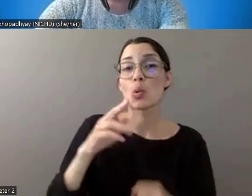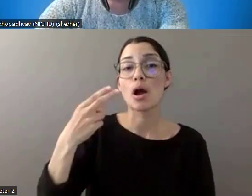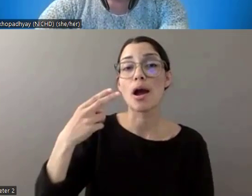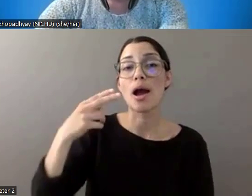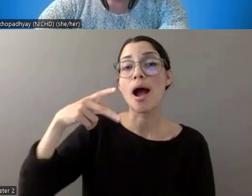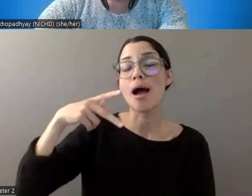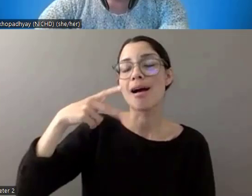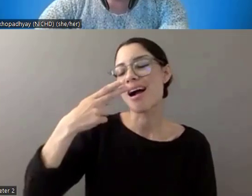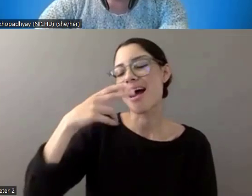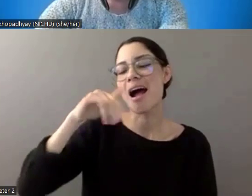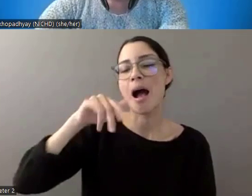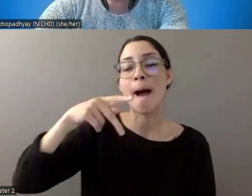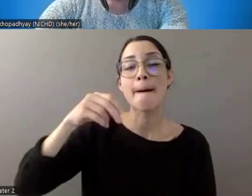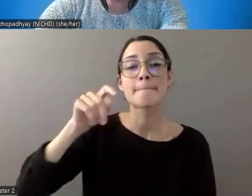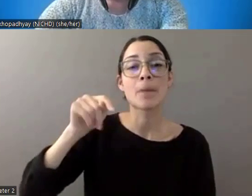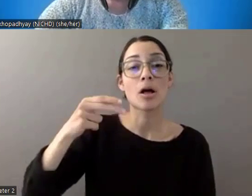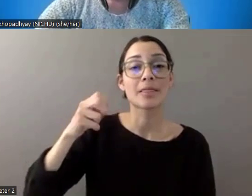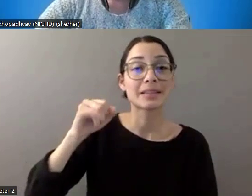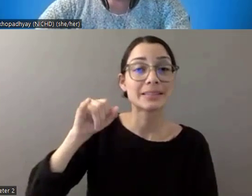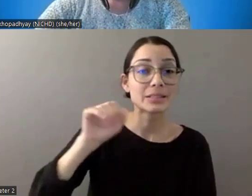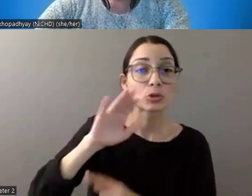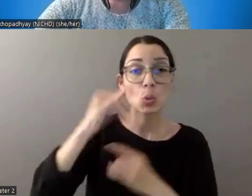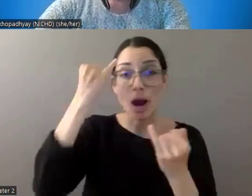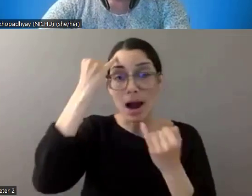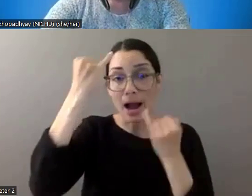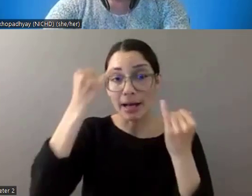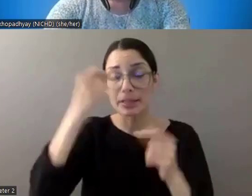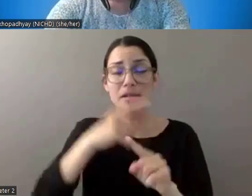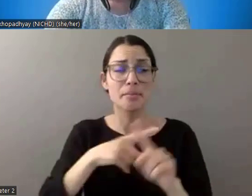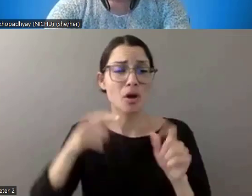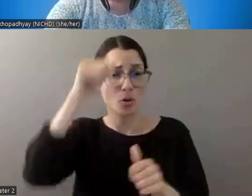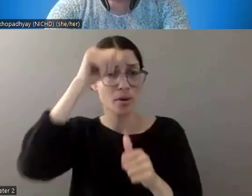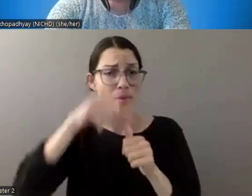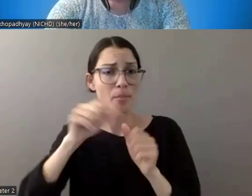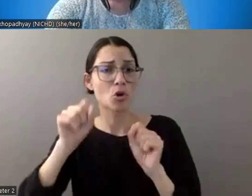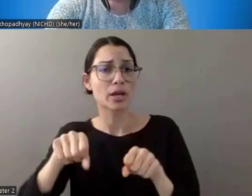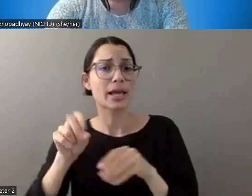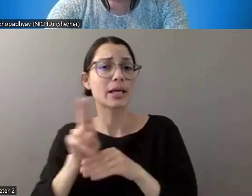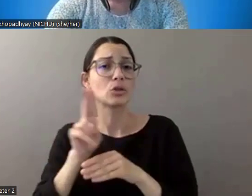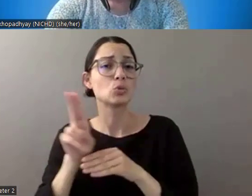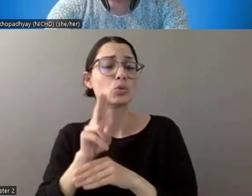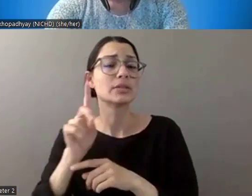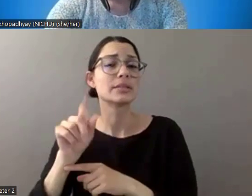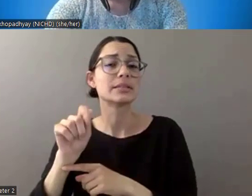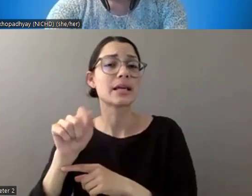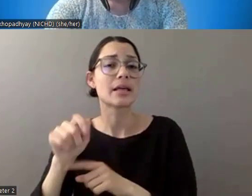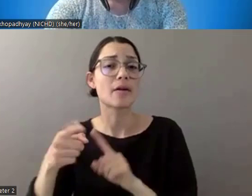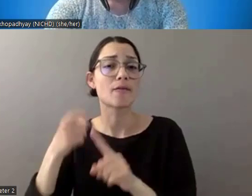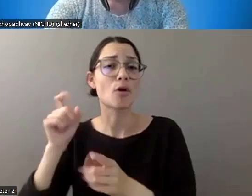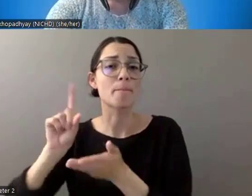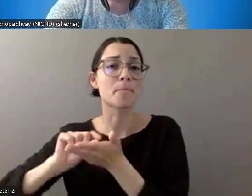But remember, you can also use data from the published literature. In terms of tips for success,